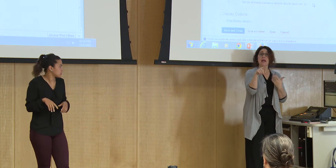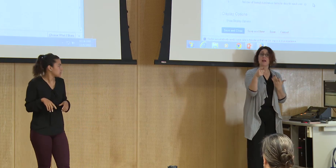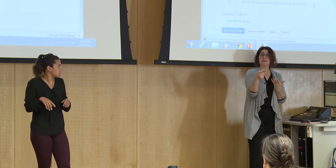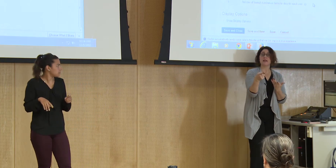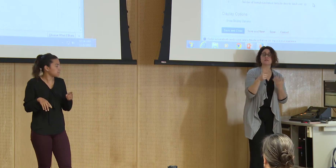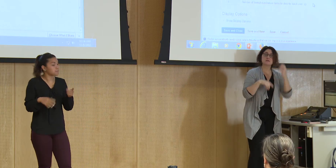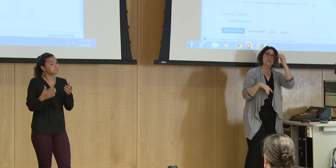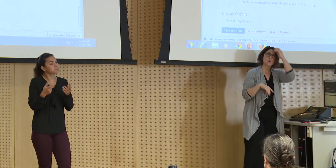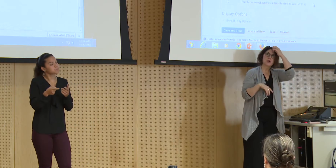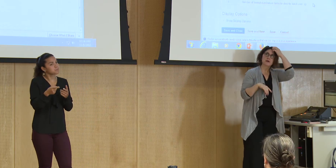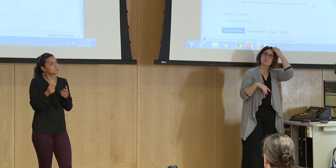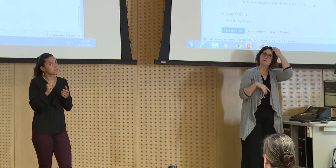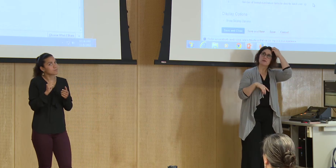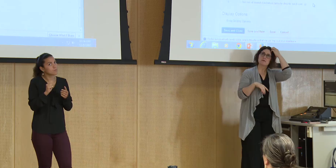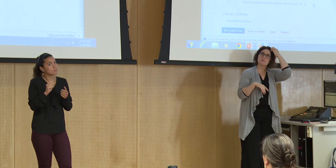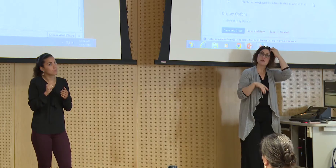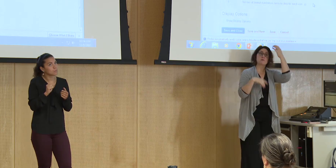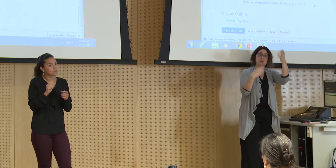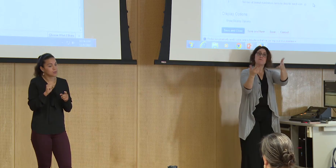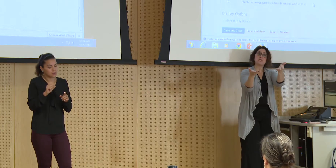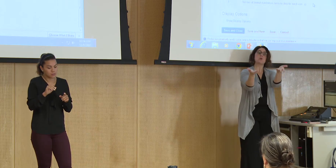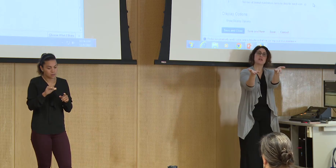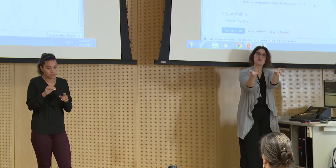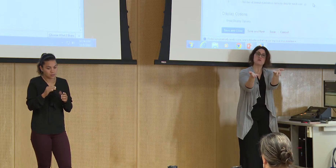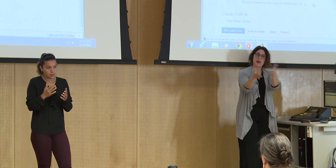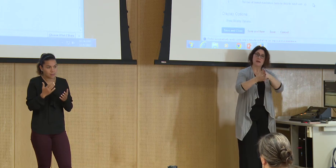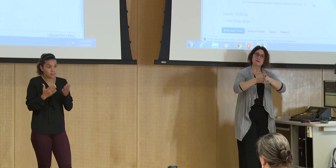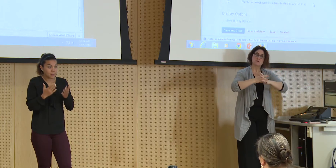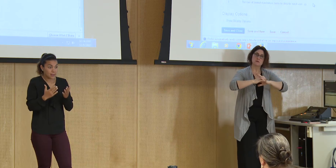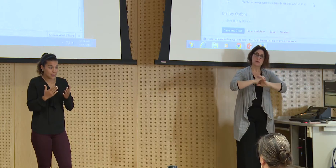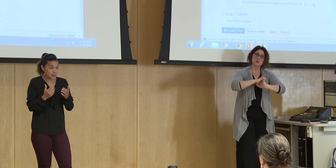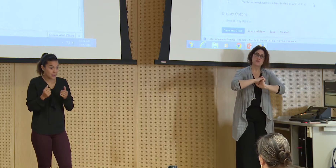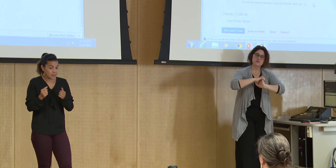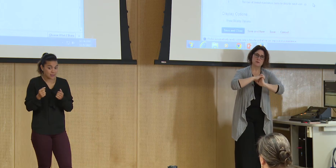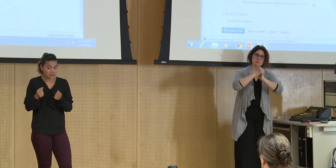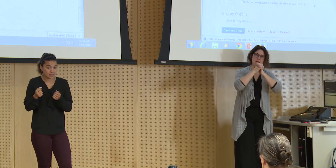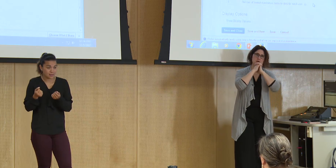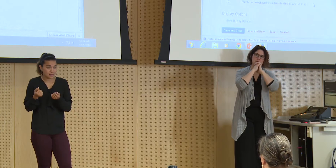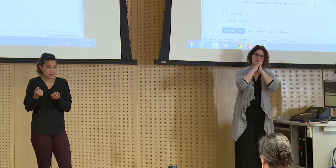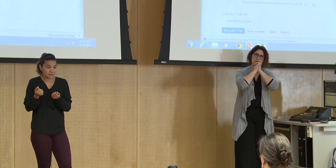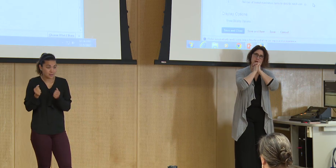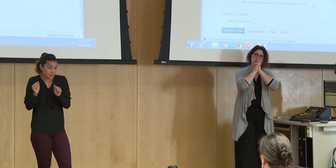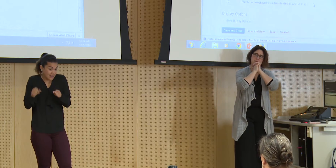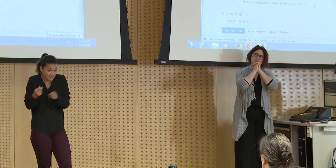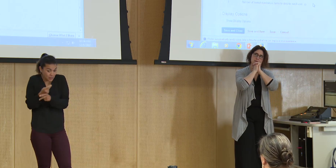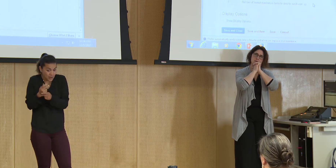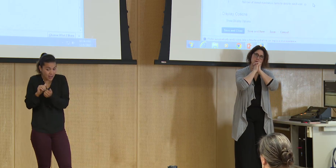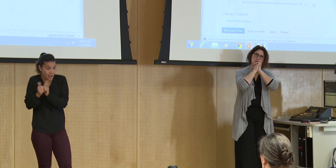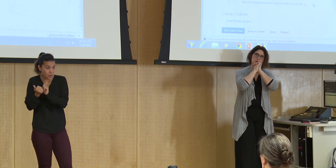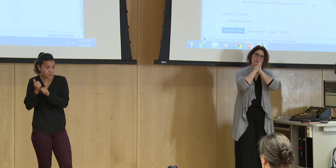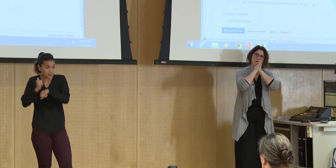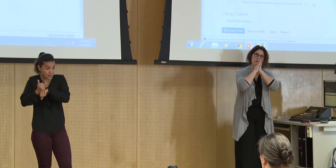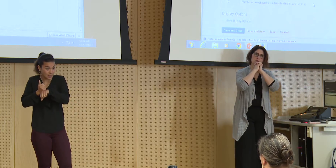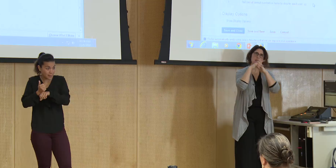and that's a thing where there might be a way to do that. It would just be a matter of, you know, thinking through